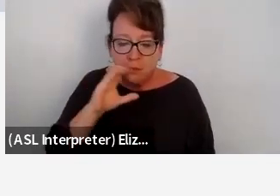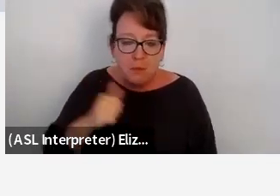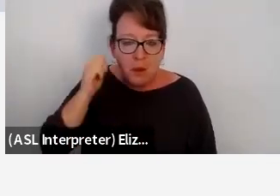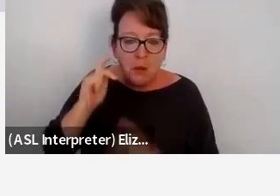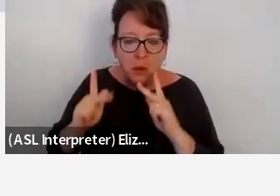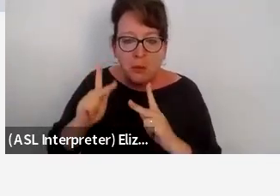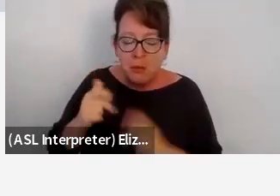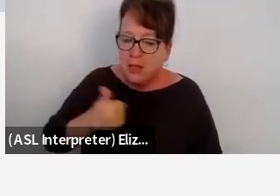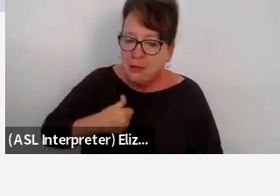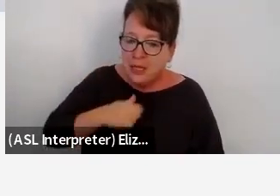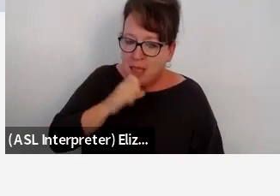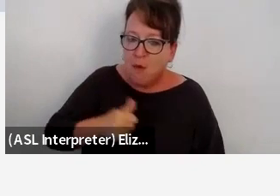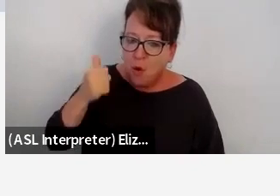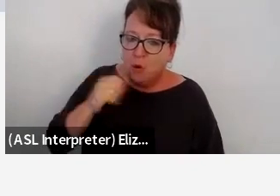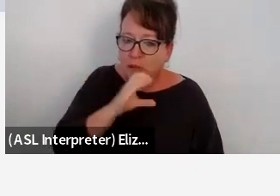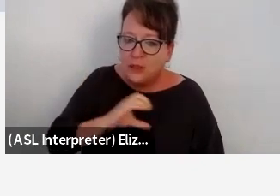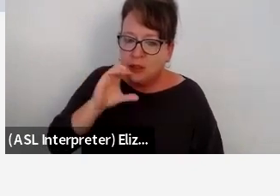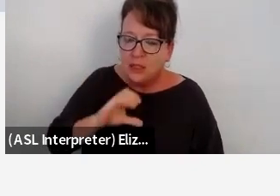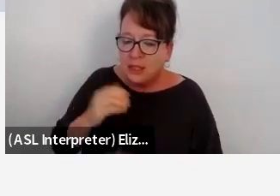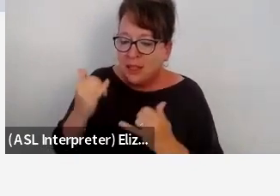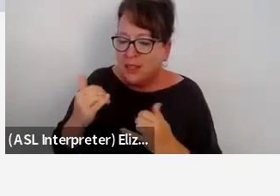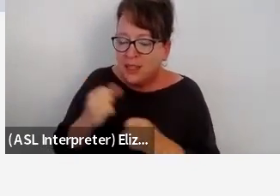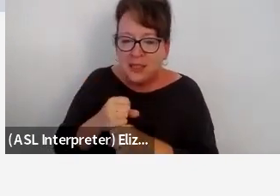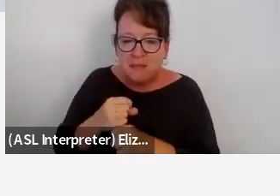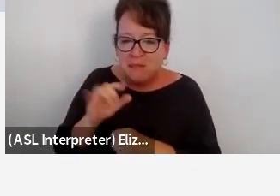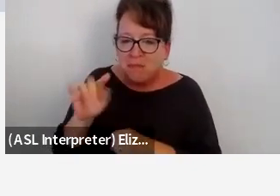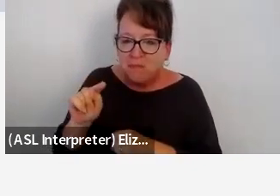I'm seeing some other questions. The last area, I'm seeing a lot of questions.